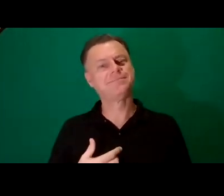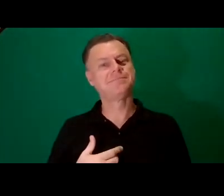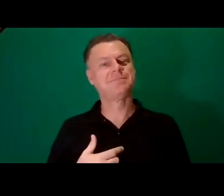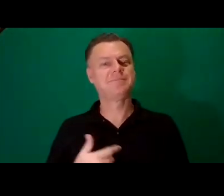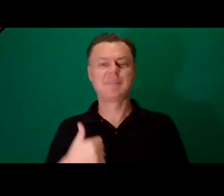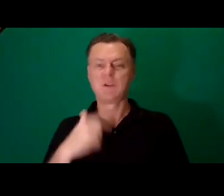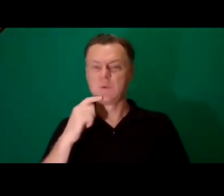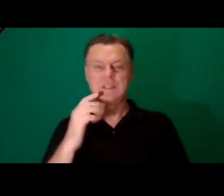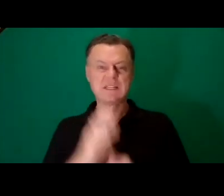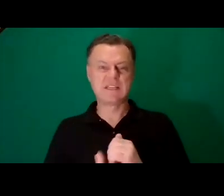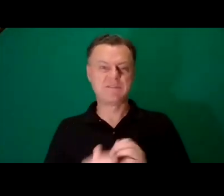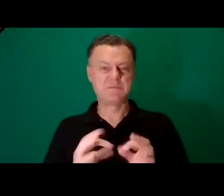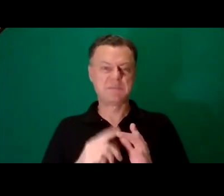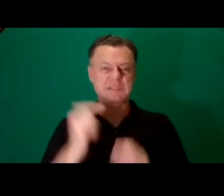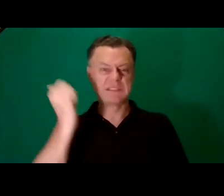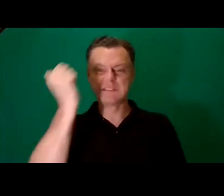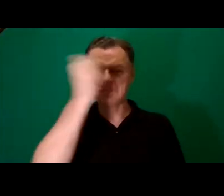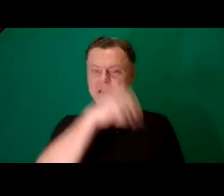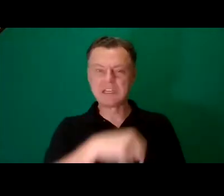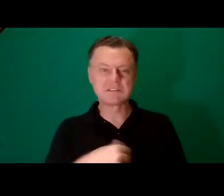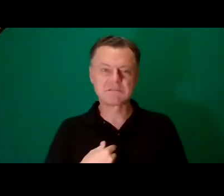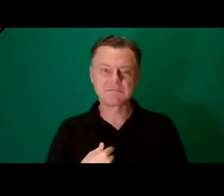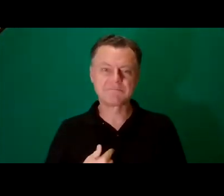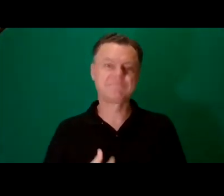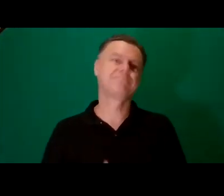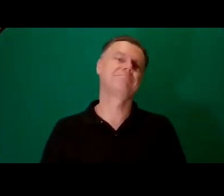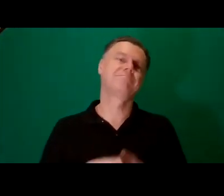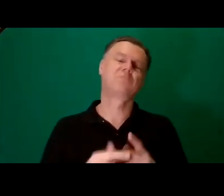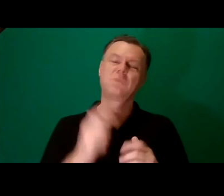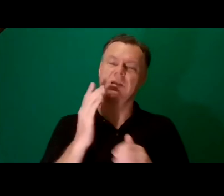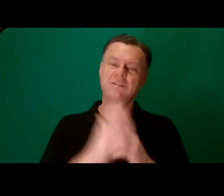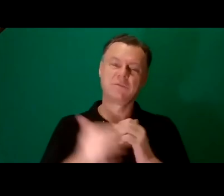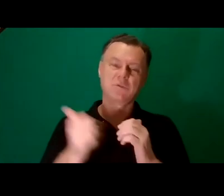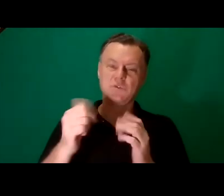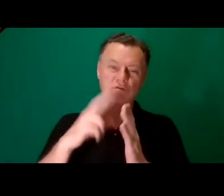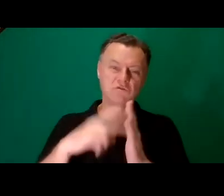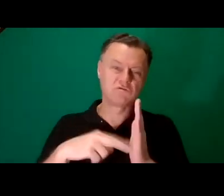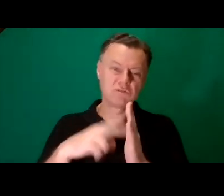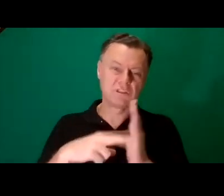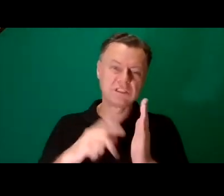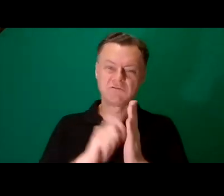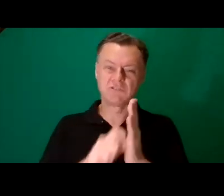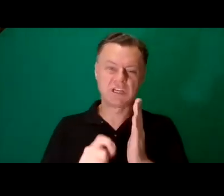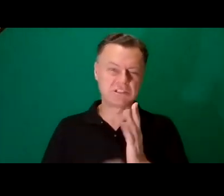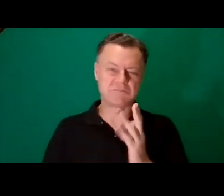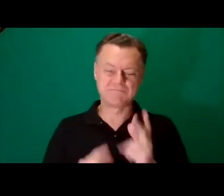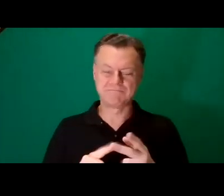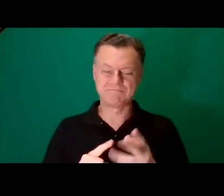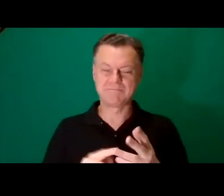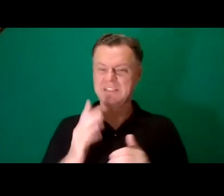to be very smart that I wouldn't be good at reading and writing. That I would never be good at English.